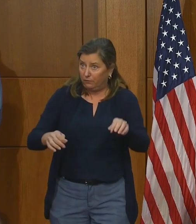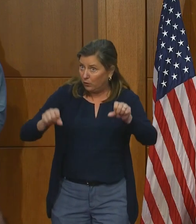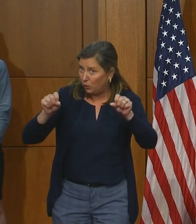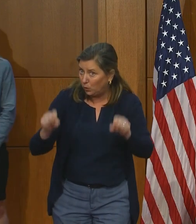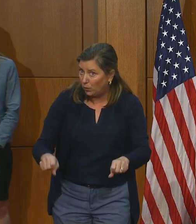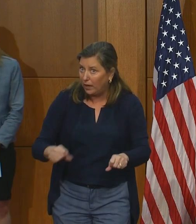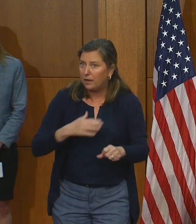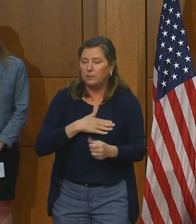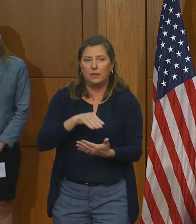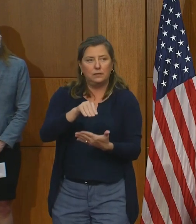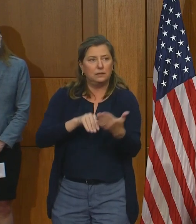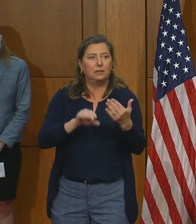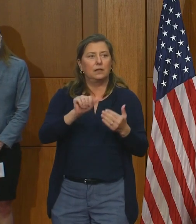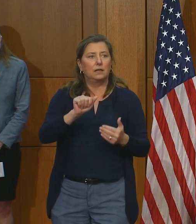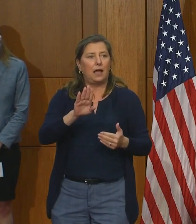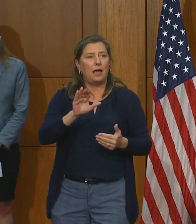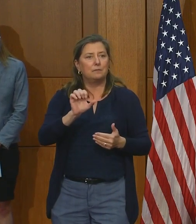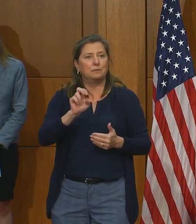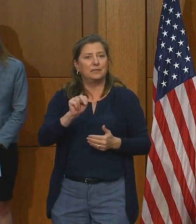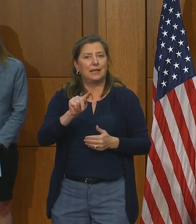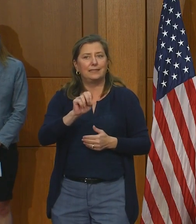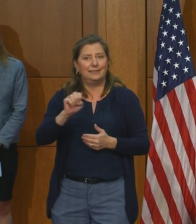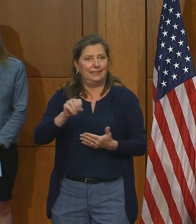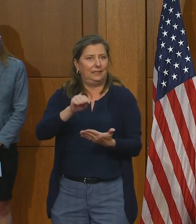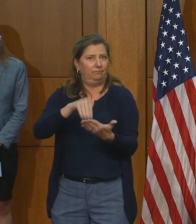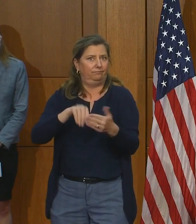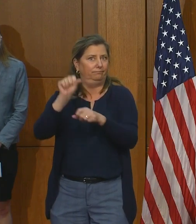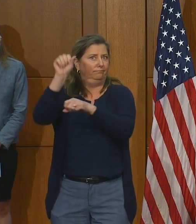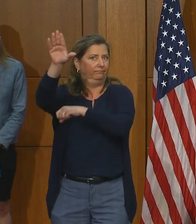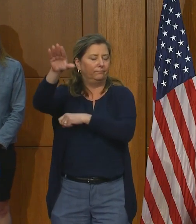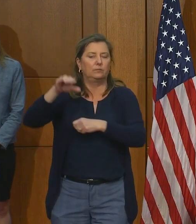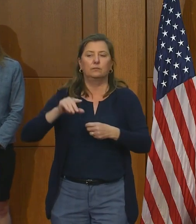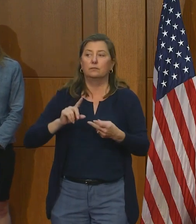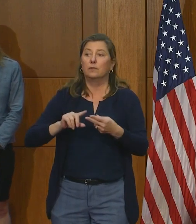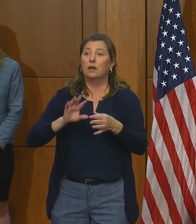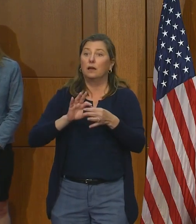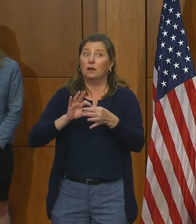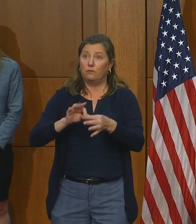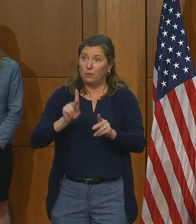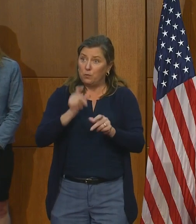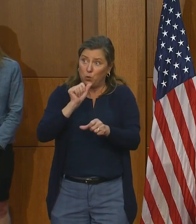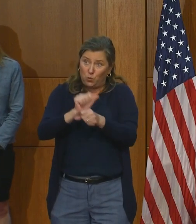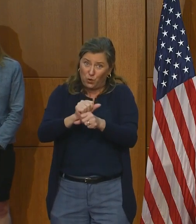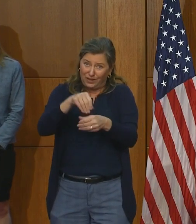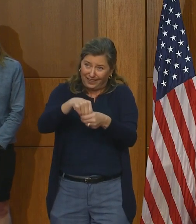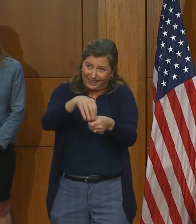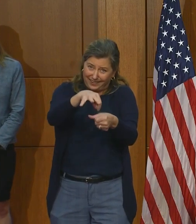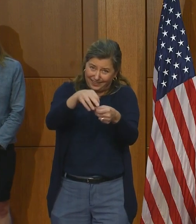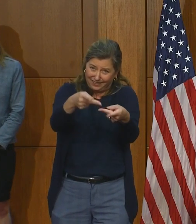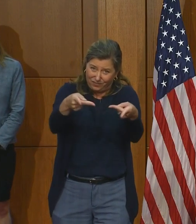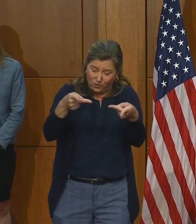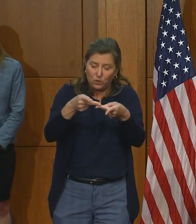ON. OF OFF I HAVE ENCOURAGE THE- THAT. TO VOTE ABSENTEE. OUR